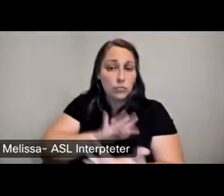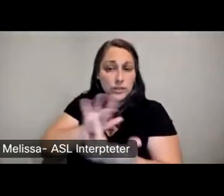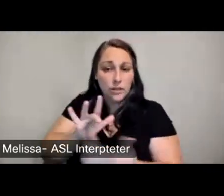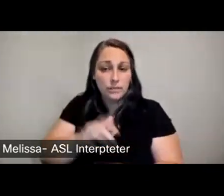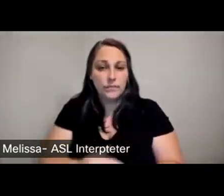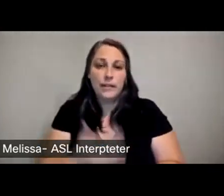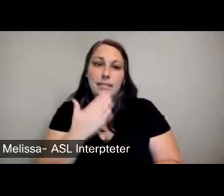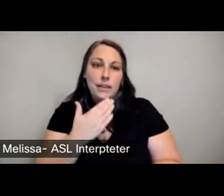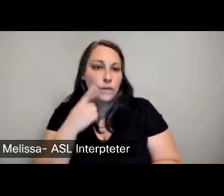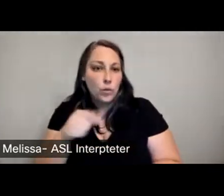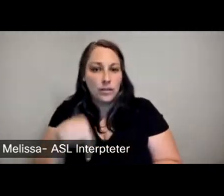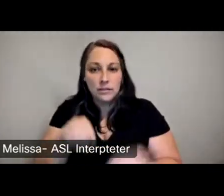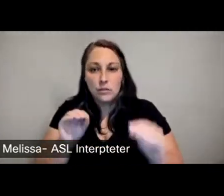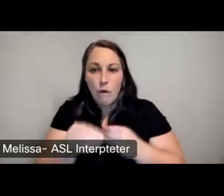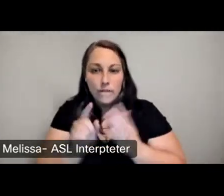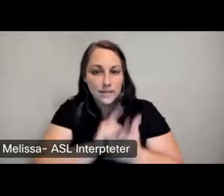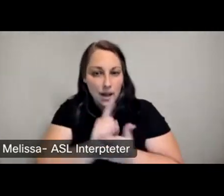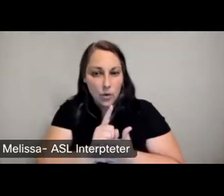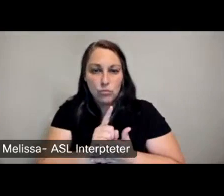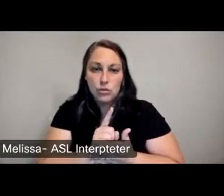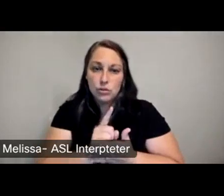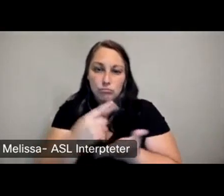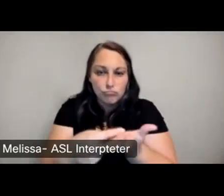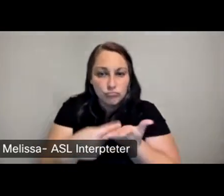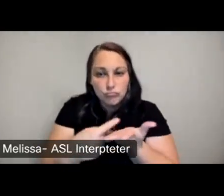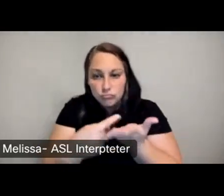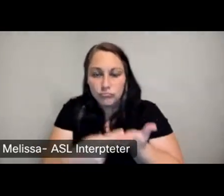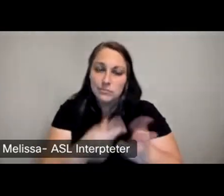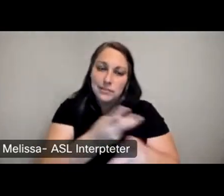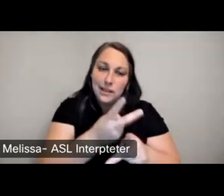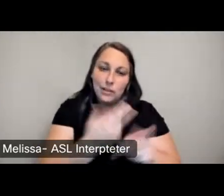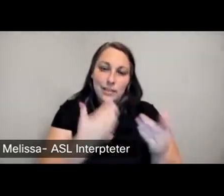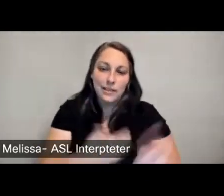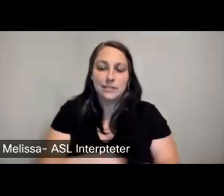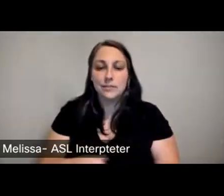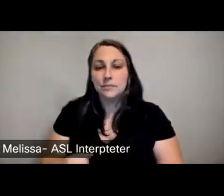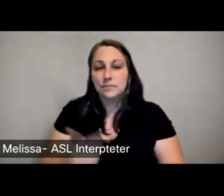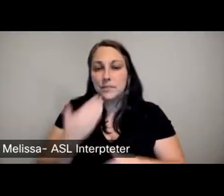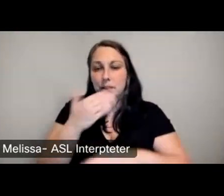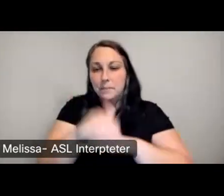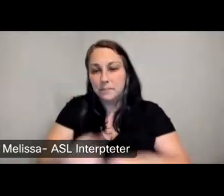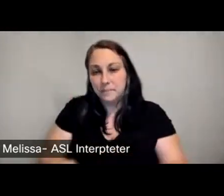much for this office hour uh you take care let's talk more soon thank you good night good night